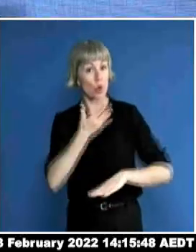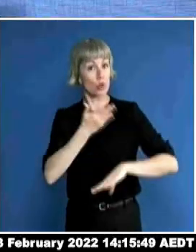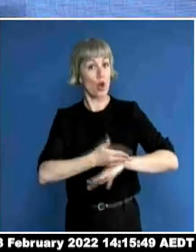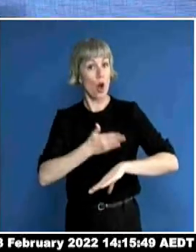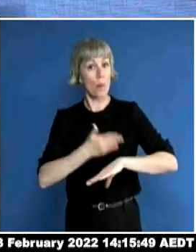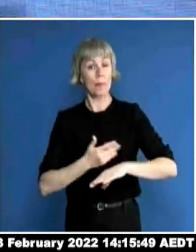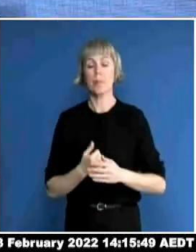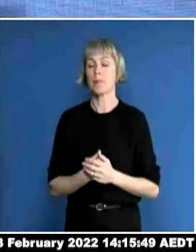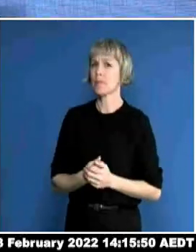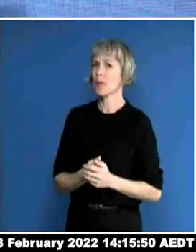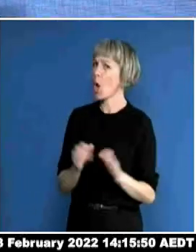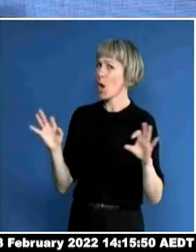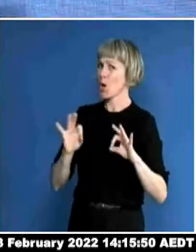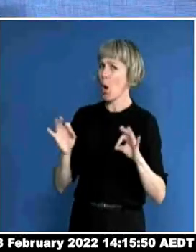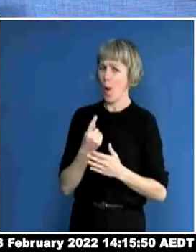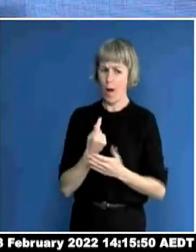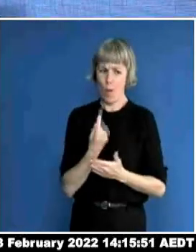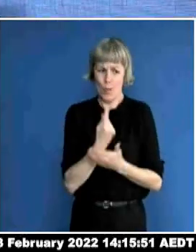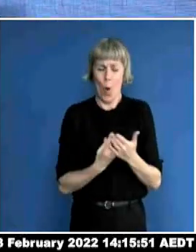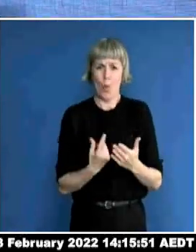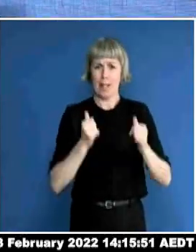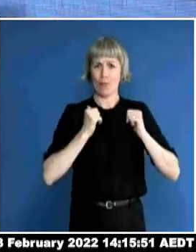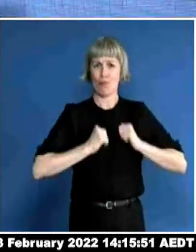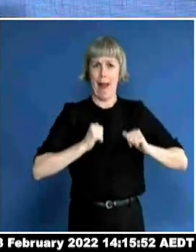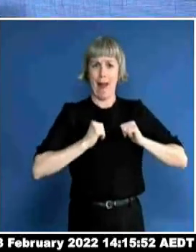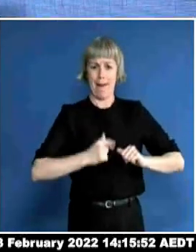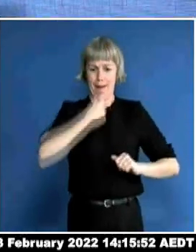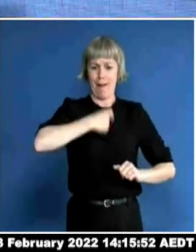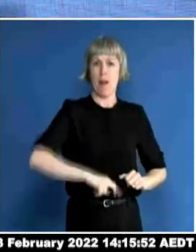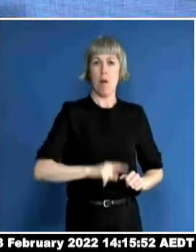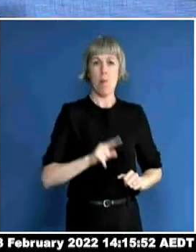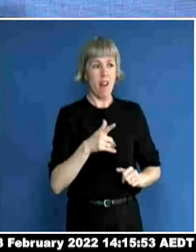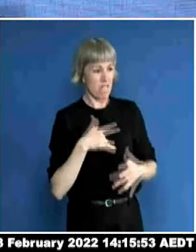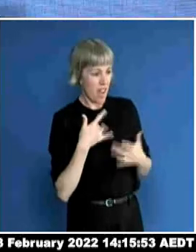But I felt I had to do something because no one else was helping the participants.